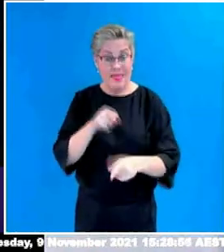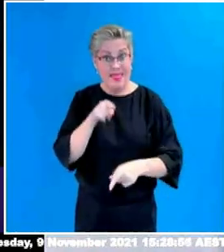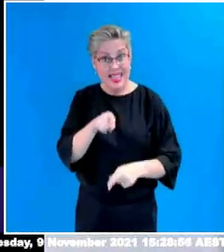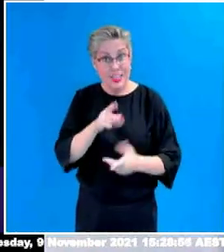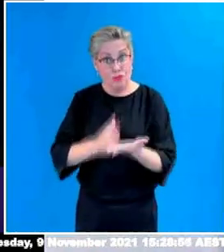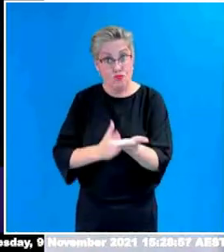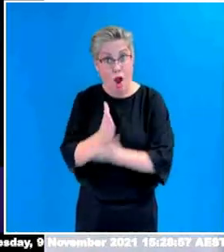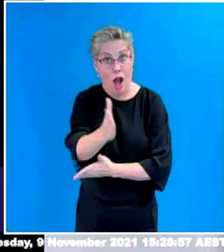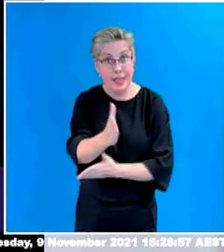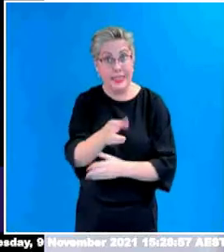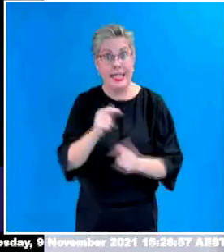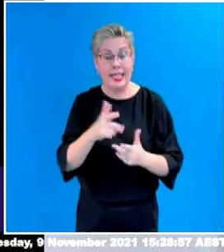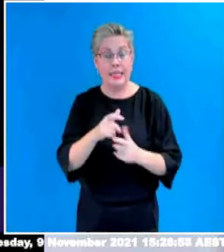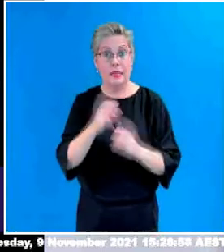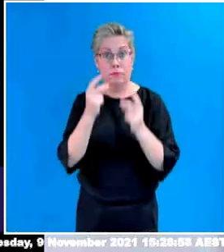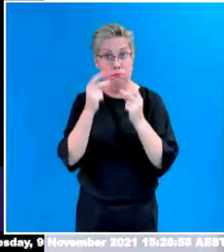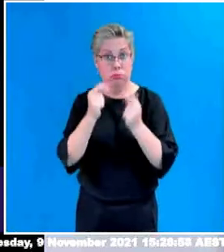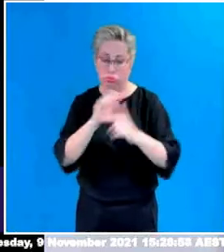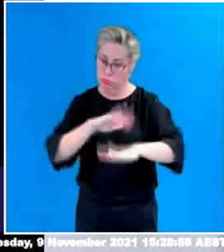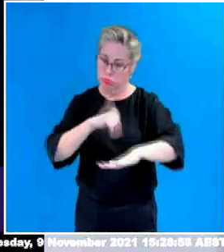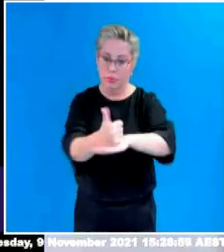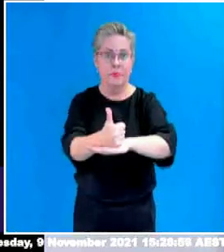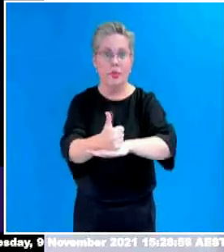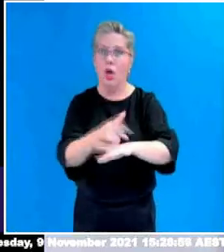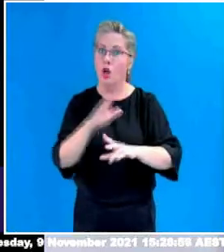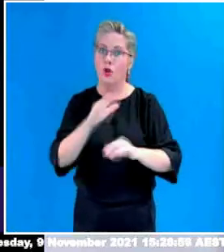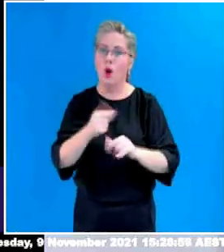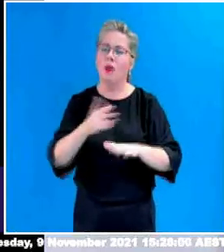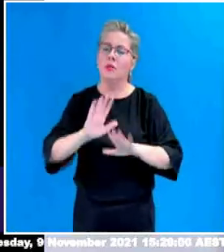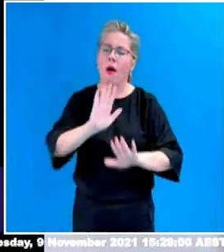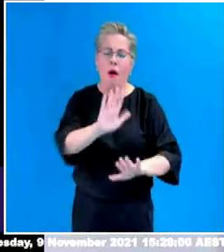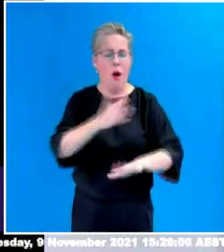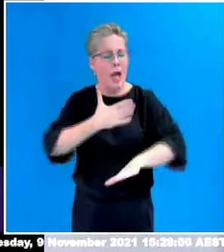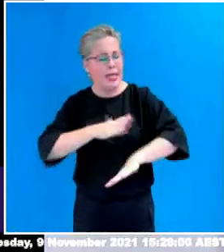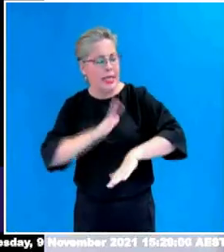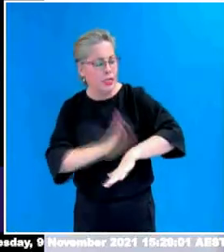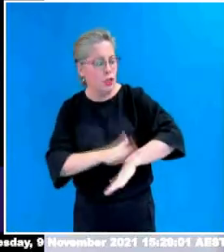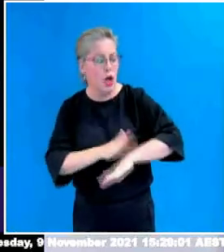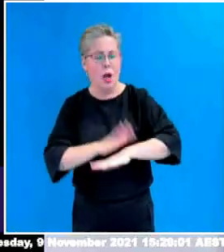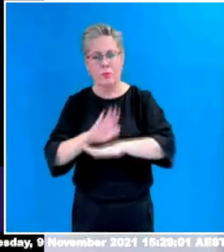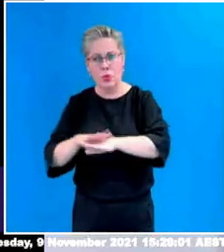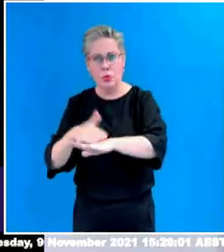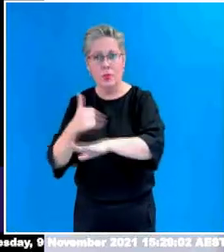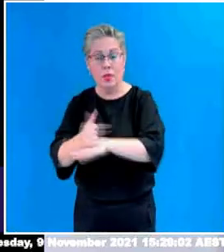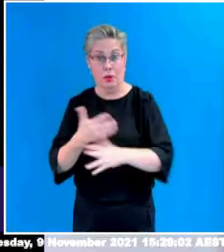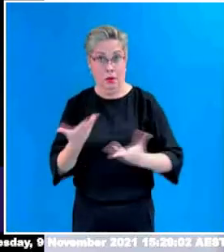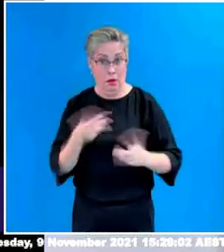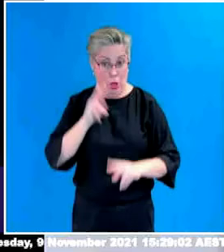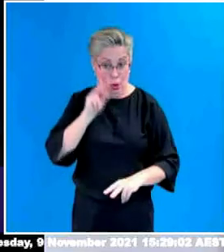when it comes to incorporating and/or implementing protections against